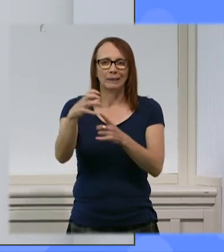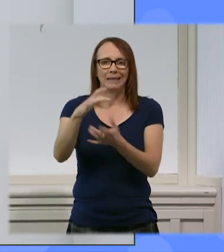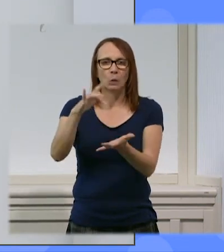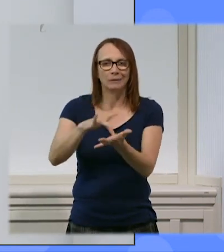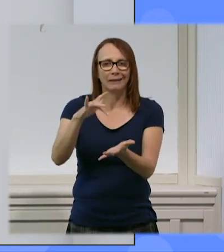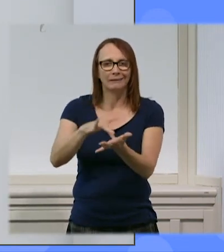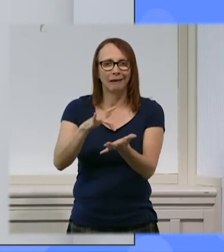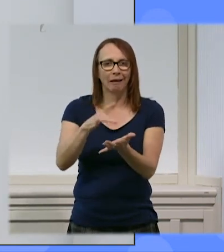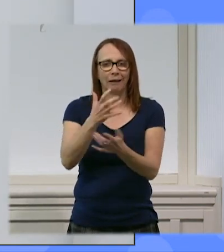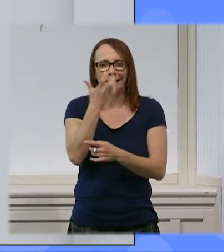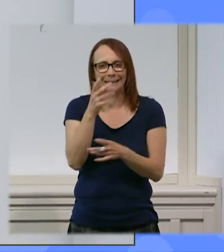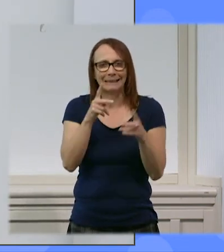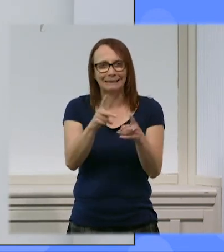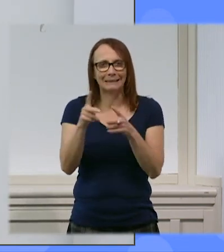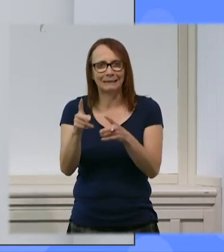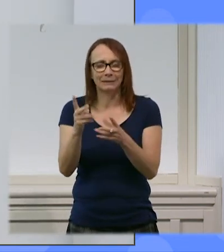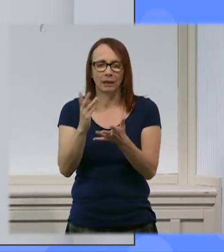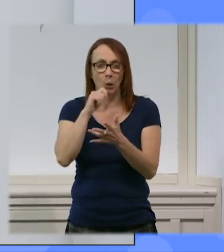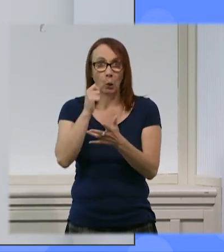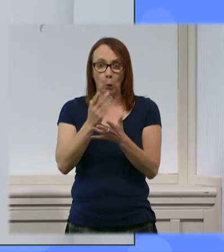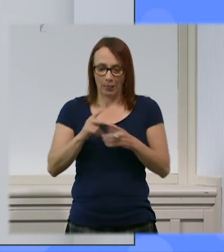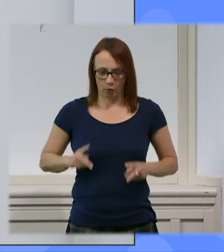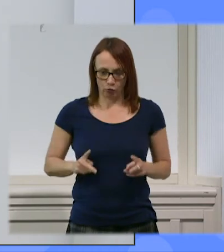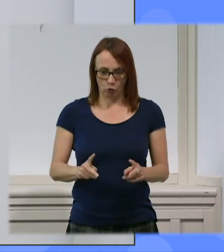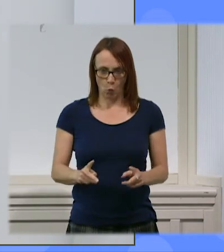we're talking about an awful lot of roads being dug up so there's going to